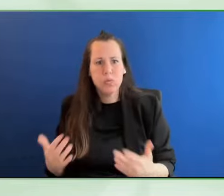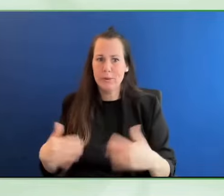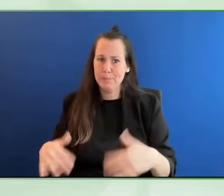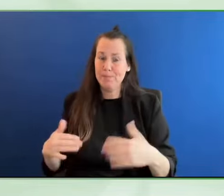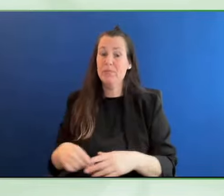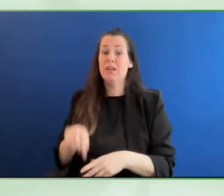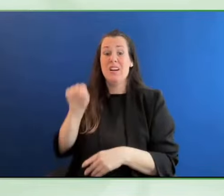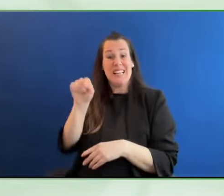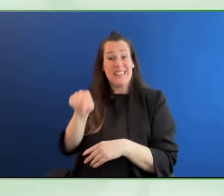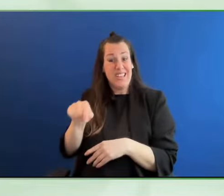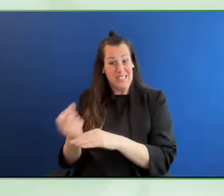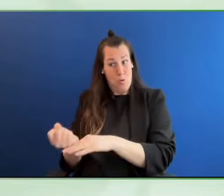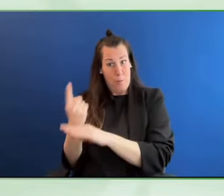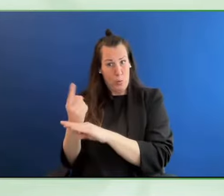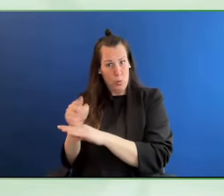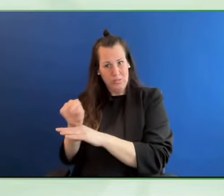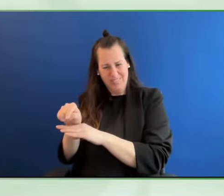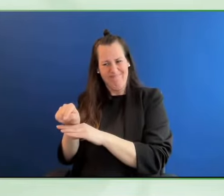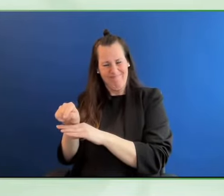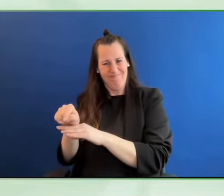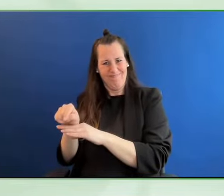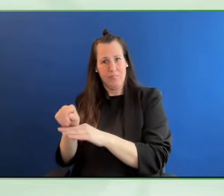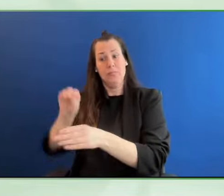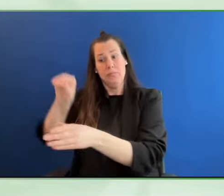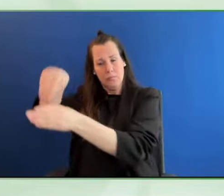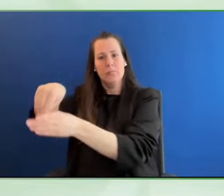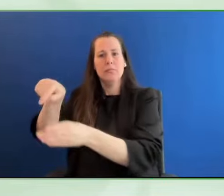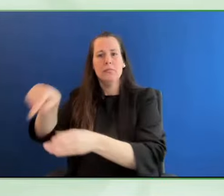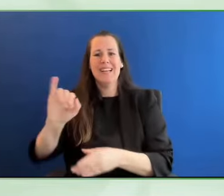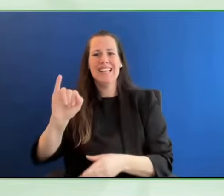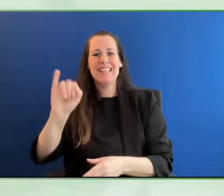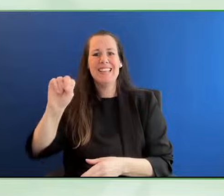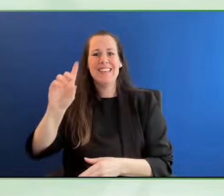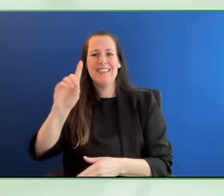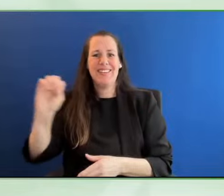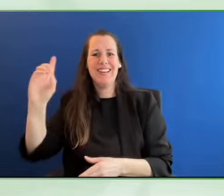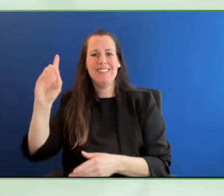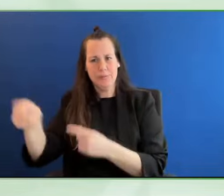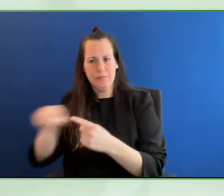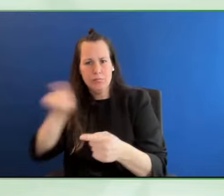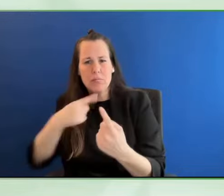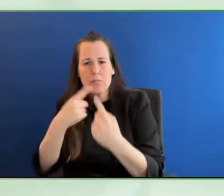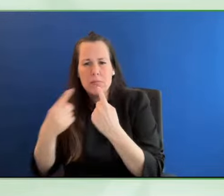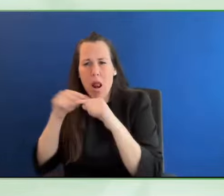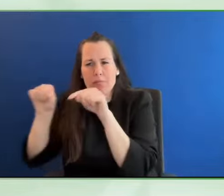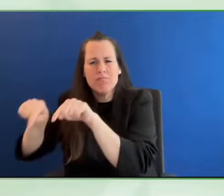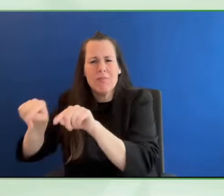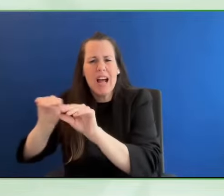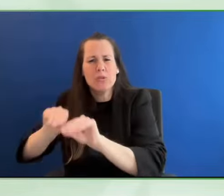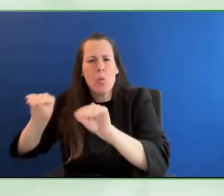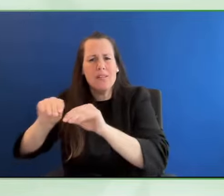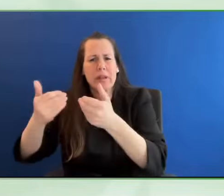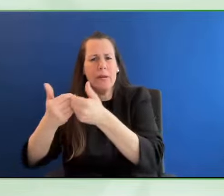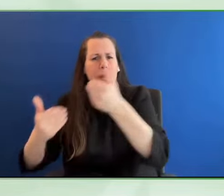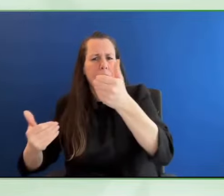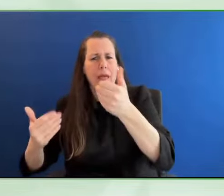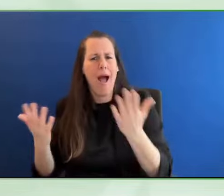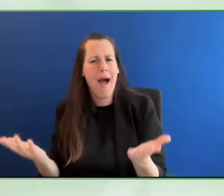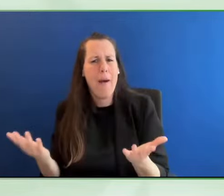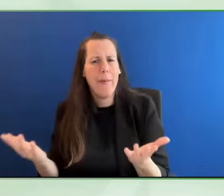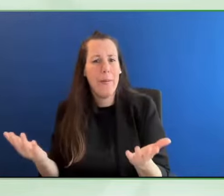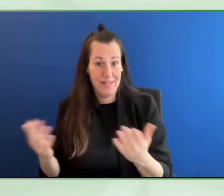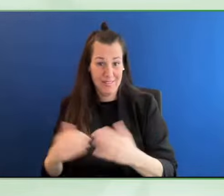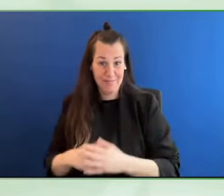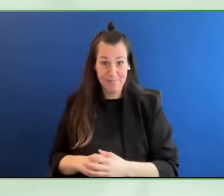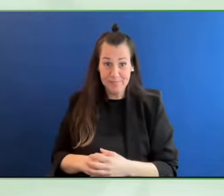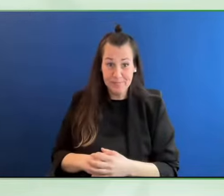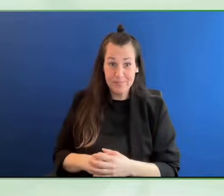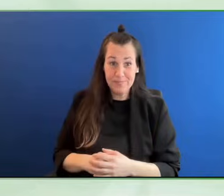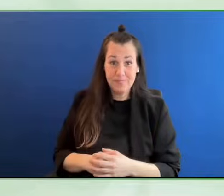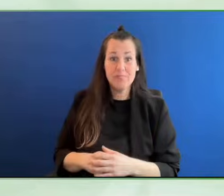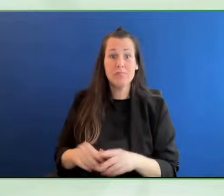employers are recognising that it doesn't have to be X, Y, Z behind somebody's name.